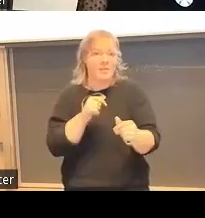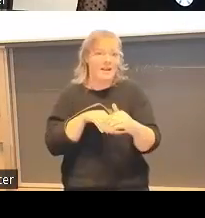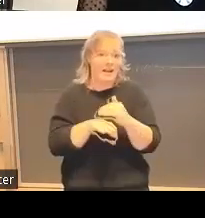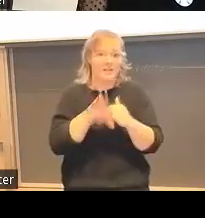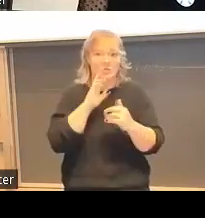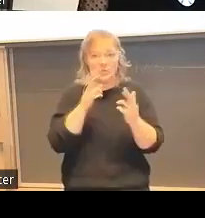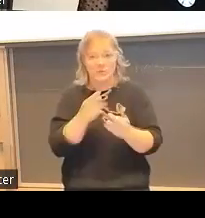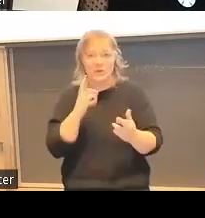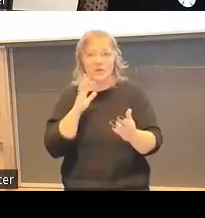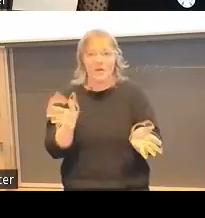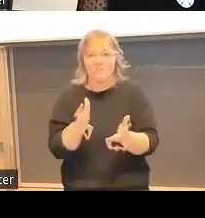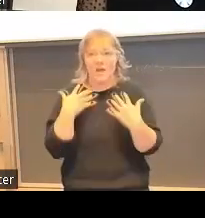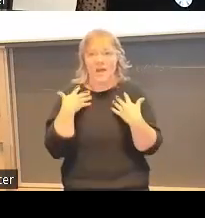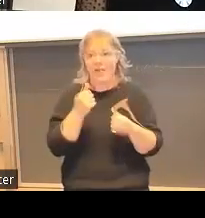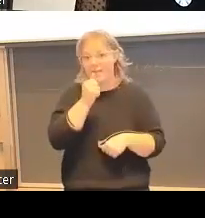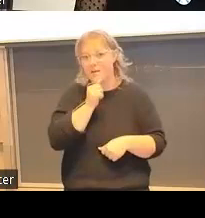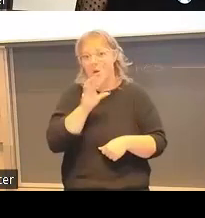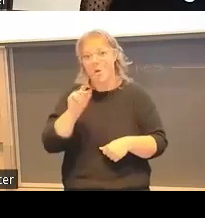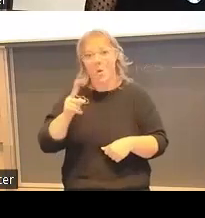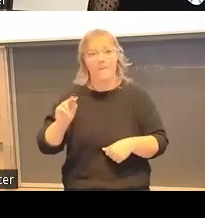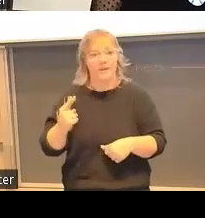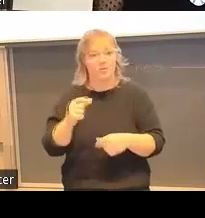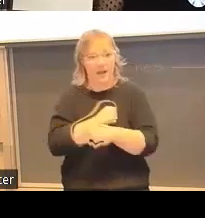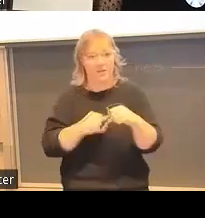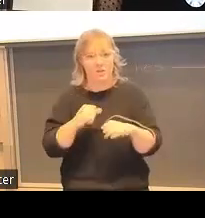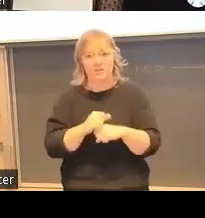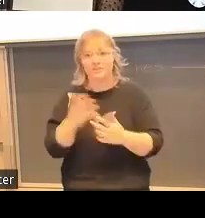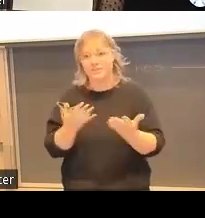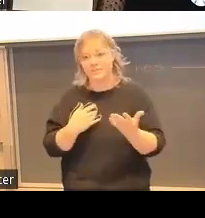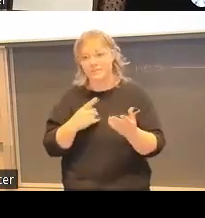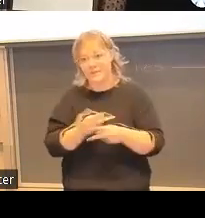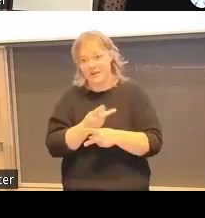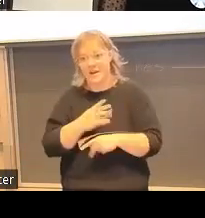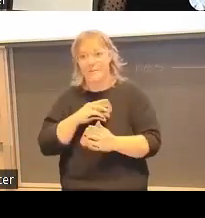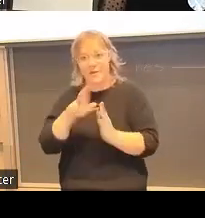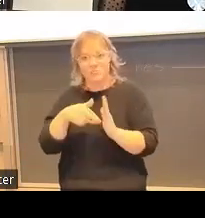strategies and stress reduction as you've likely discerned my role as an embedded coach has evolved